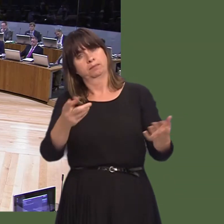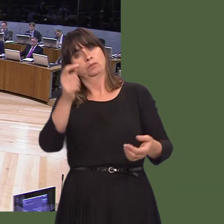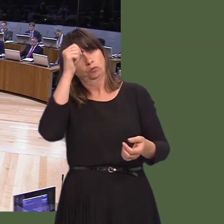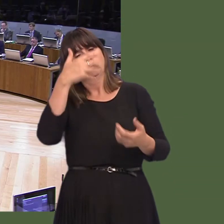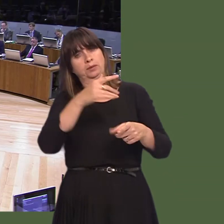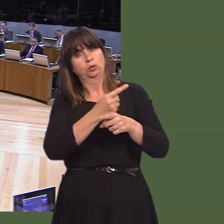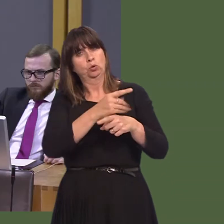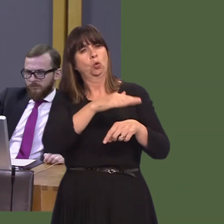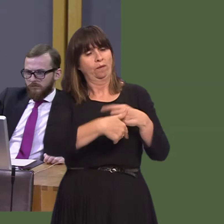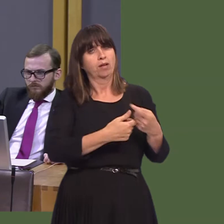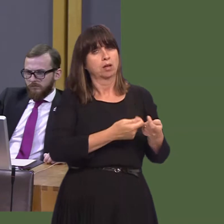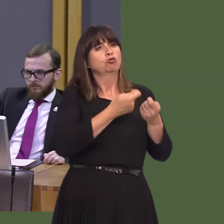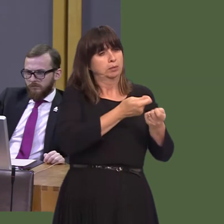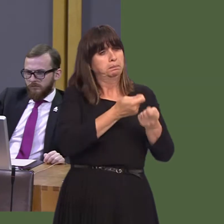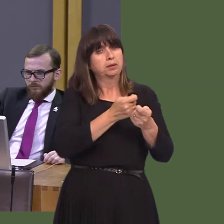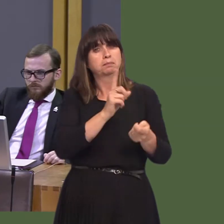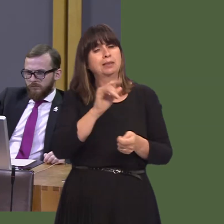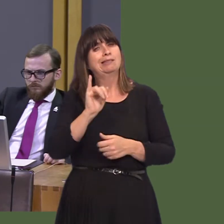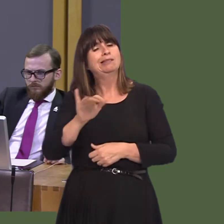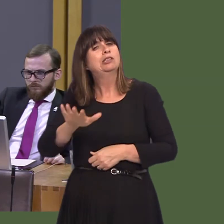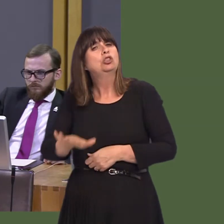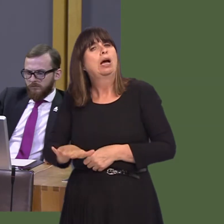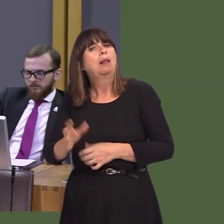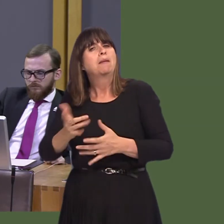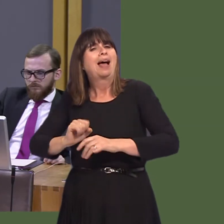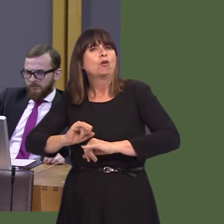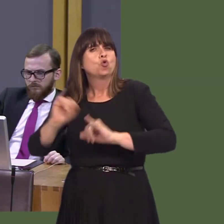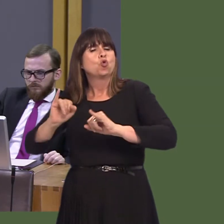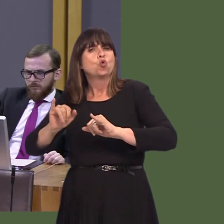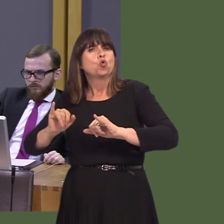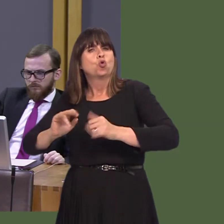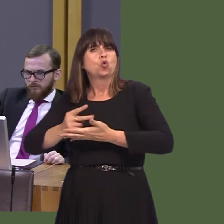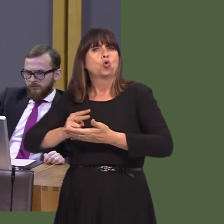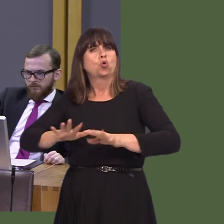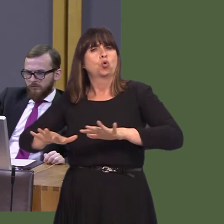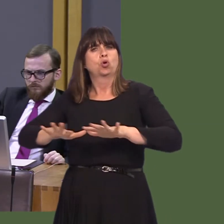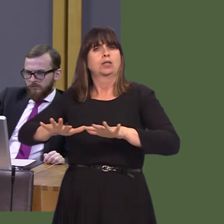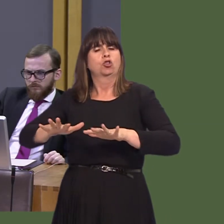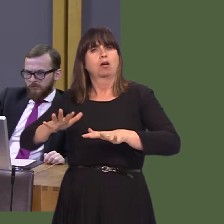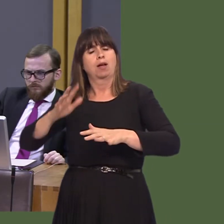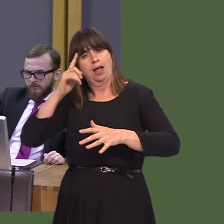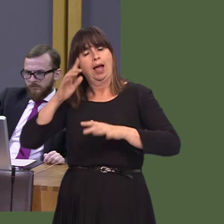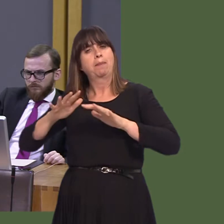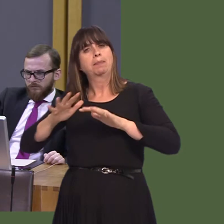but one of the big problems is actually taking a child who has a severe seizure to the hospital in the first place.